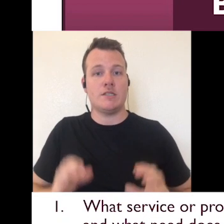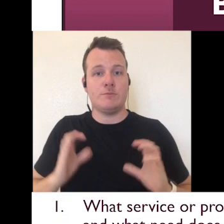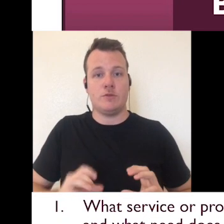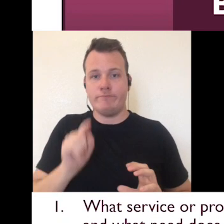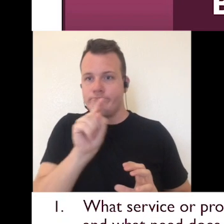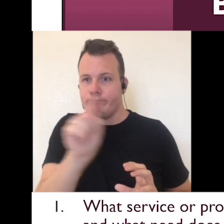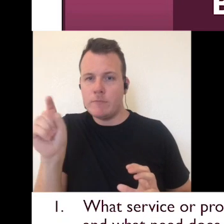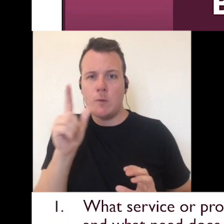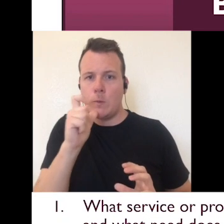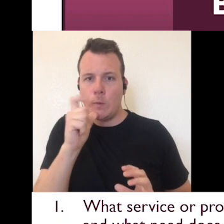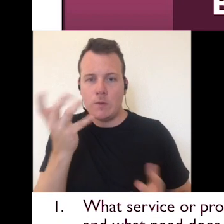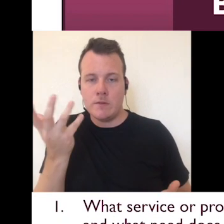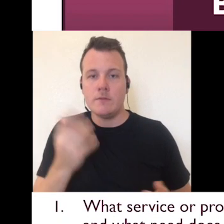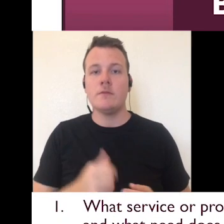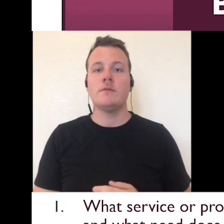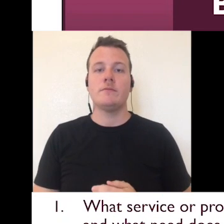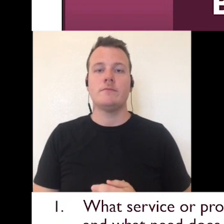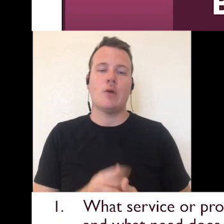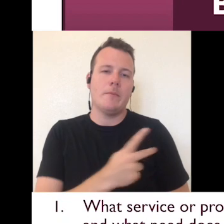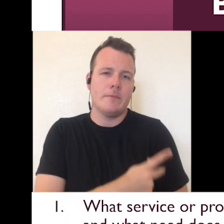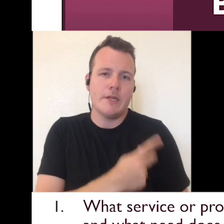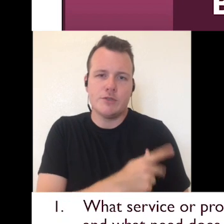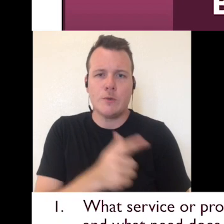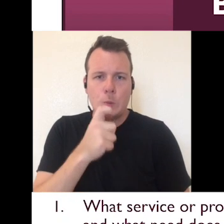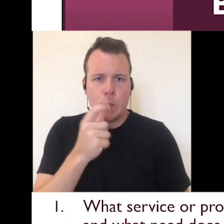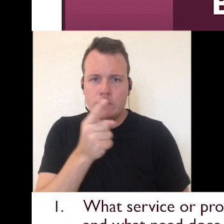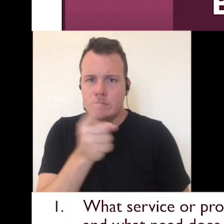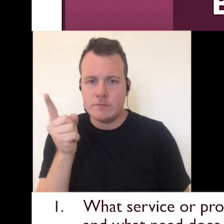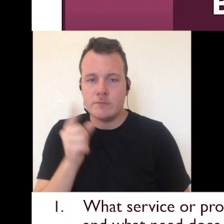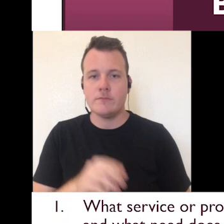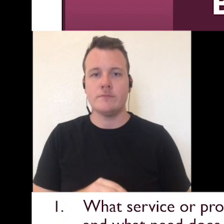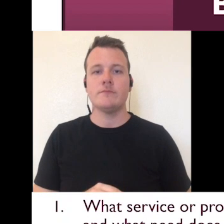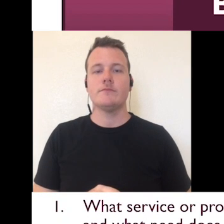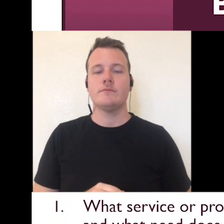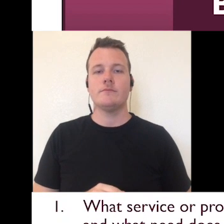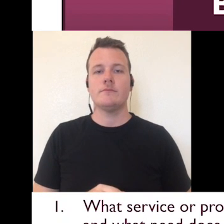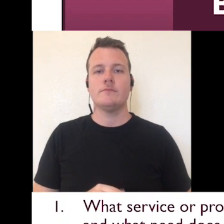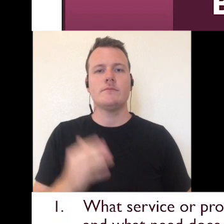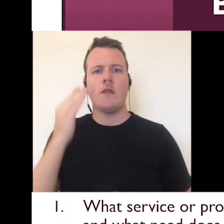move to the potential customers for your product or the potential patients for